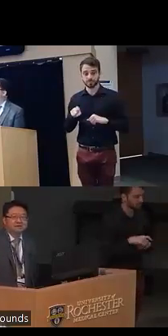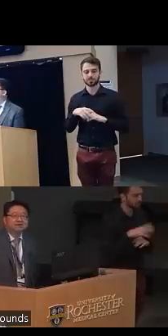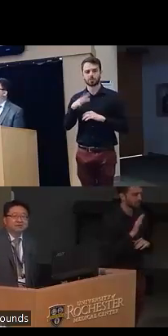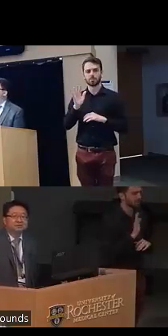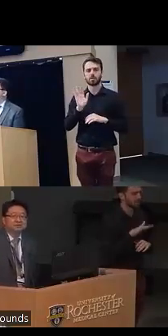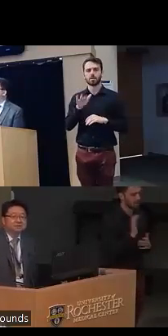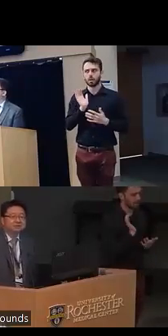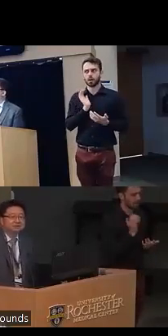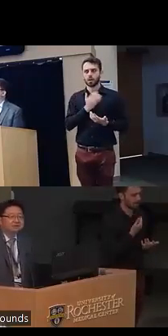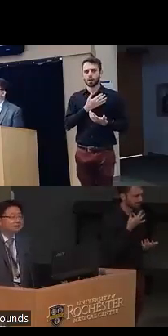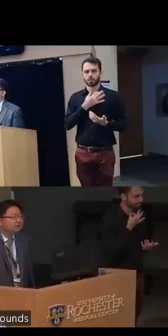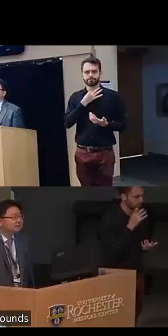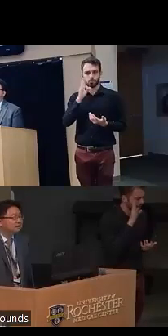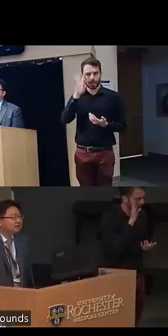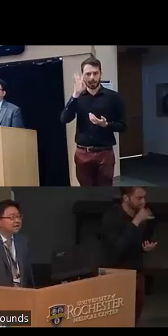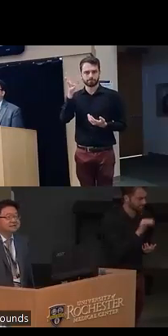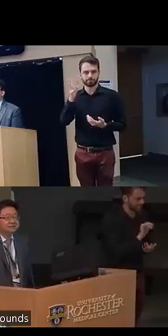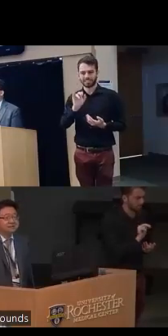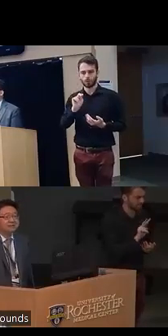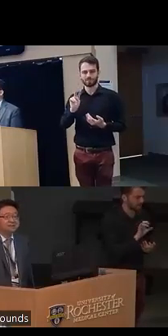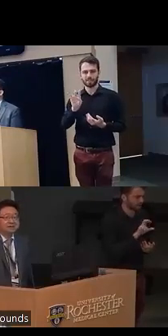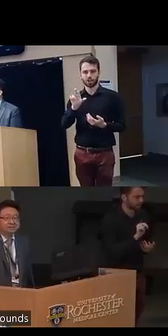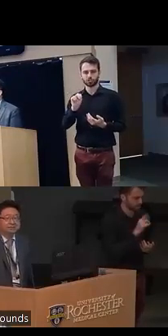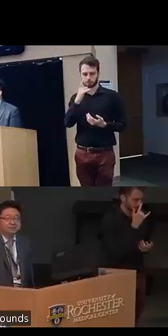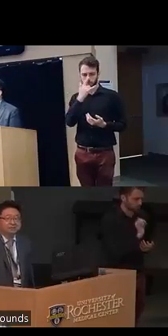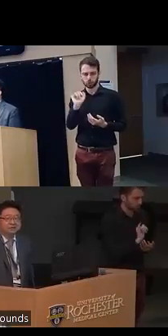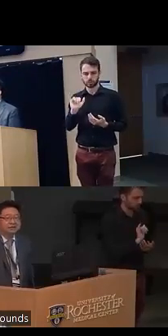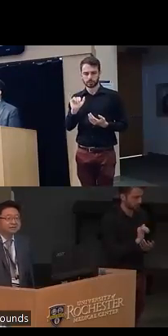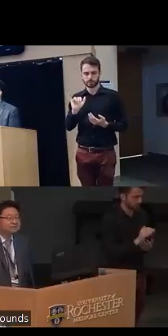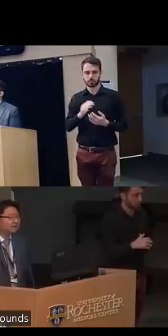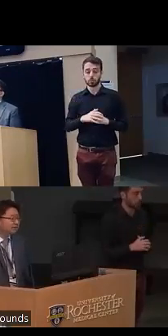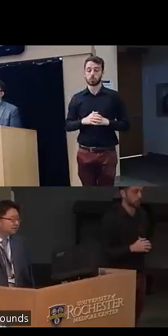is our innovation and that's something that we're going to have to tackle it together